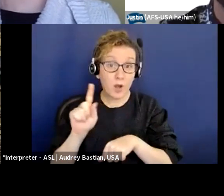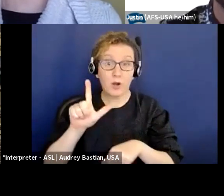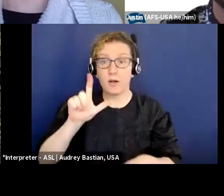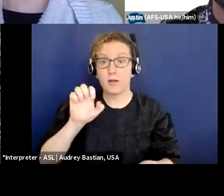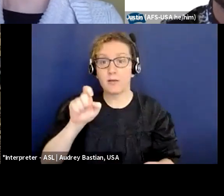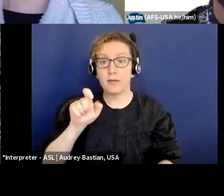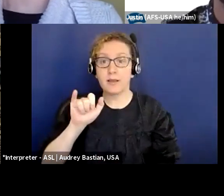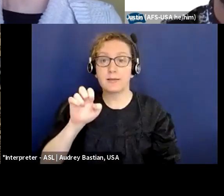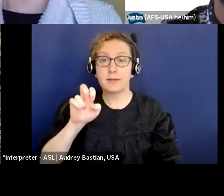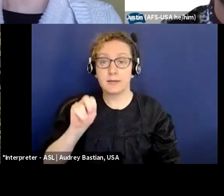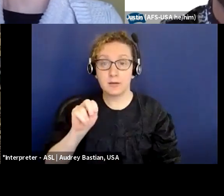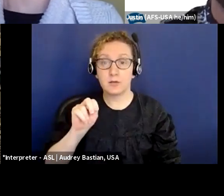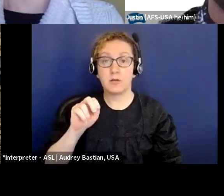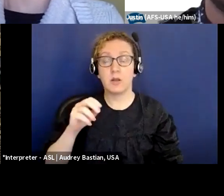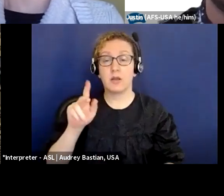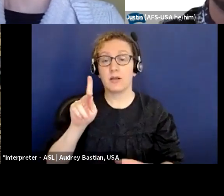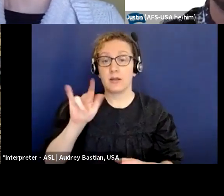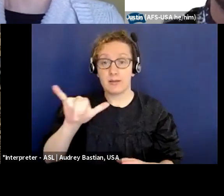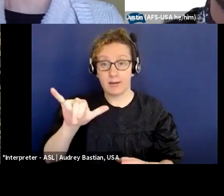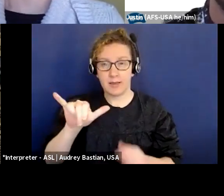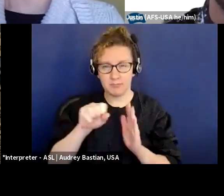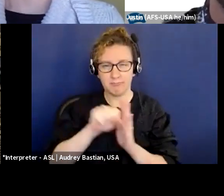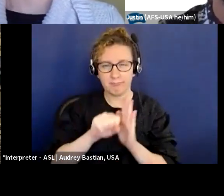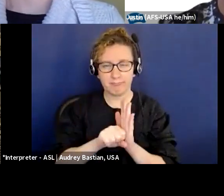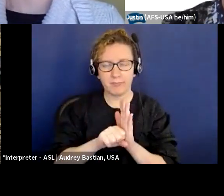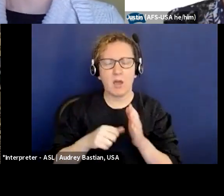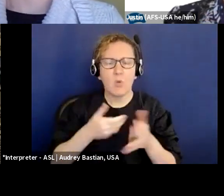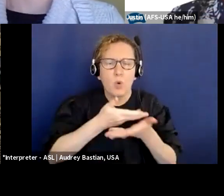with schools in the region at the university and college level. Kentucky, Indiana, Ohio,